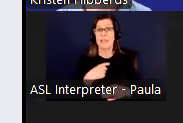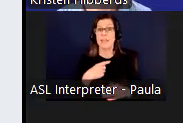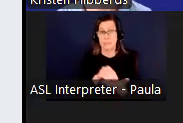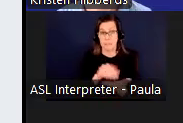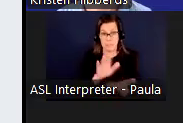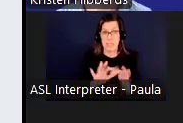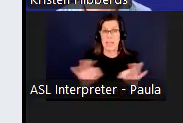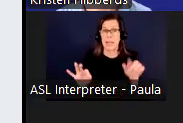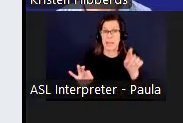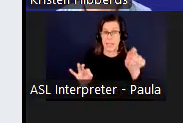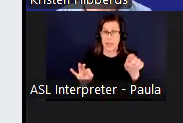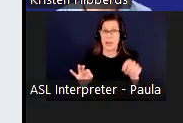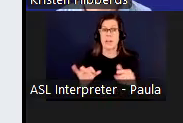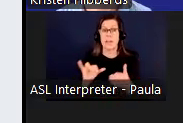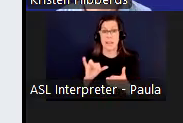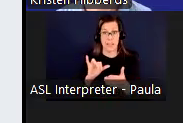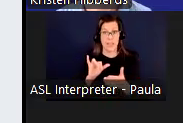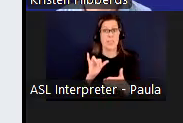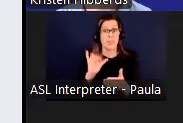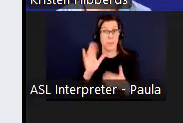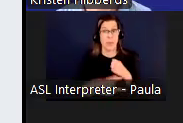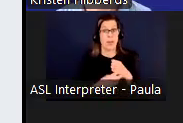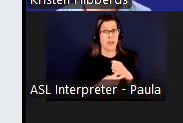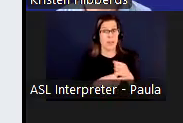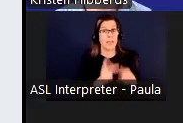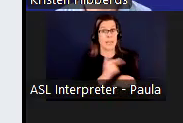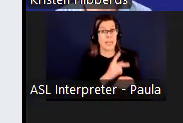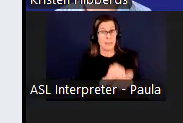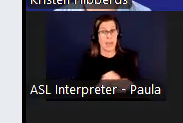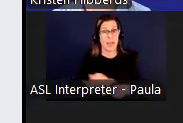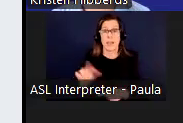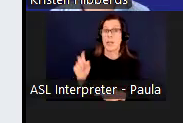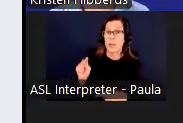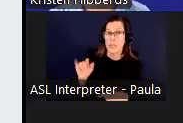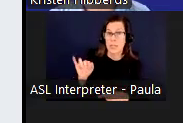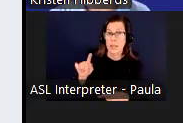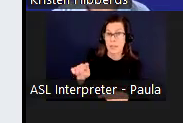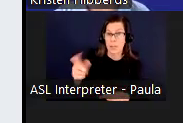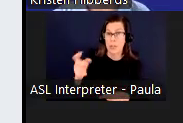And that is the way that is going to be now. I will. Kristen, if you and John want to say anything